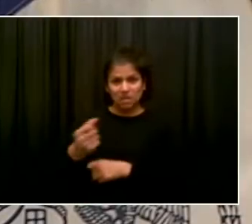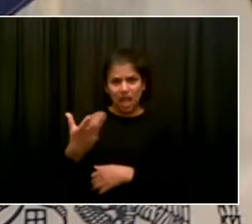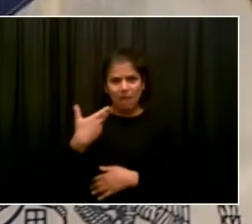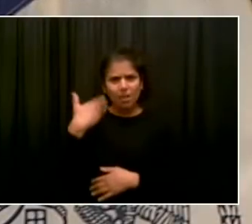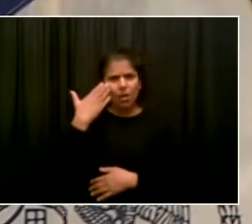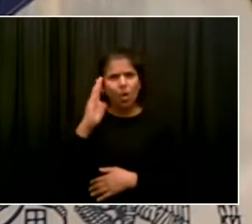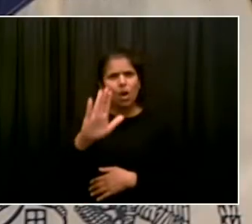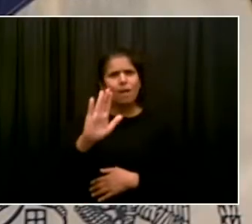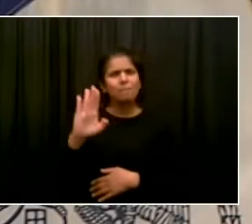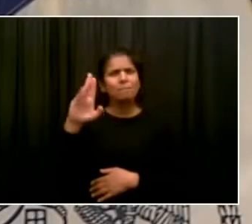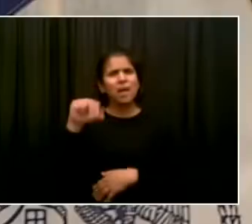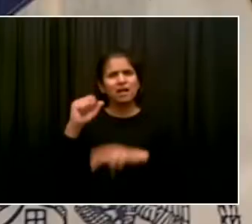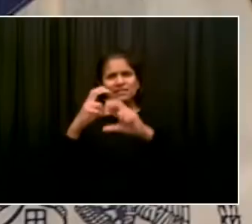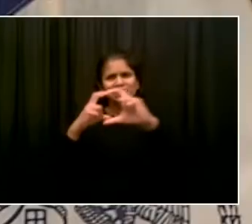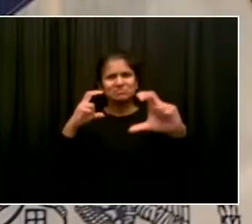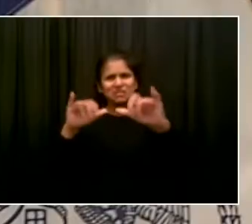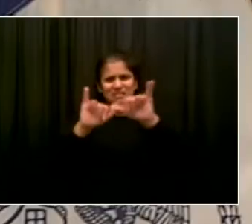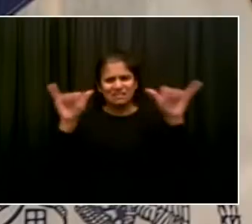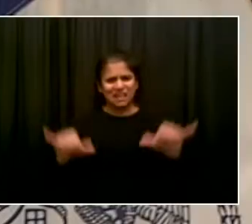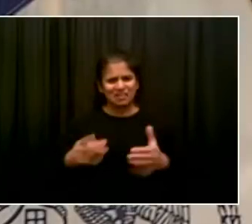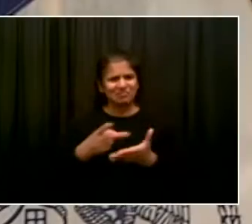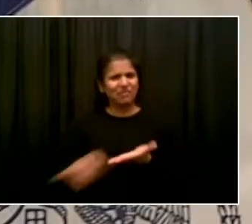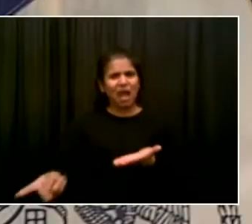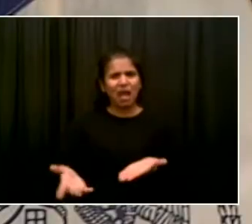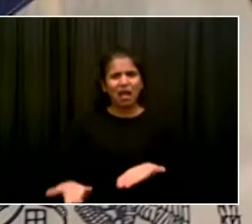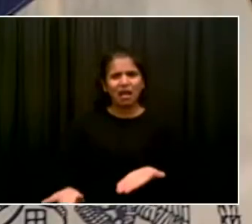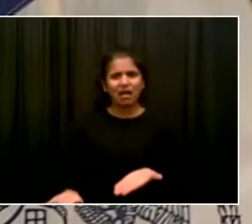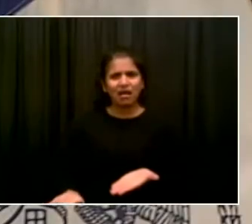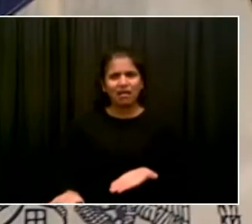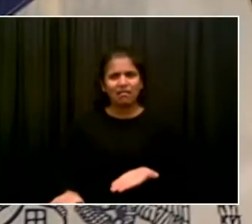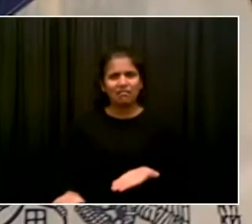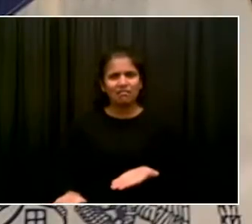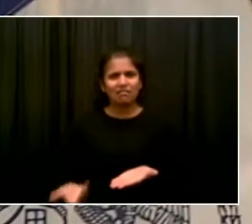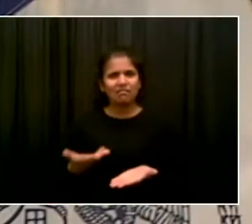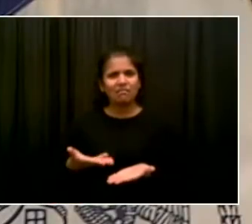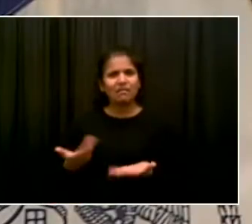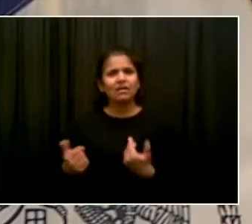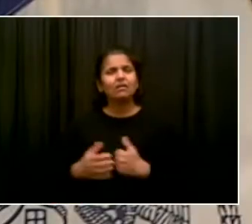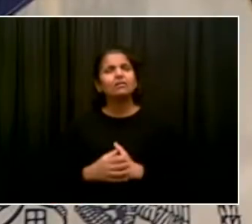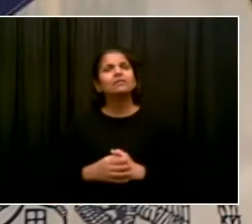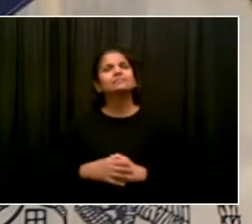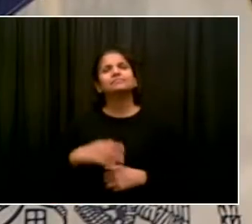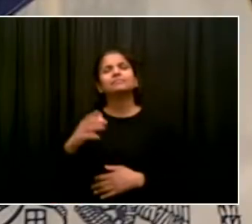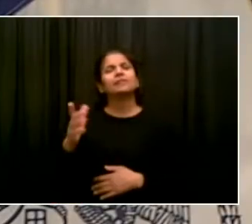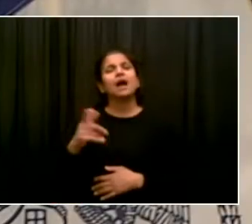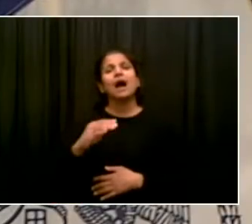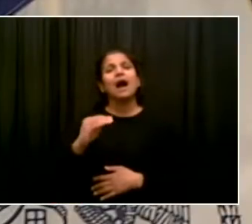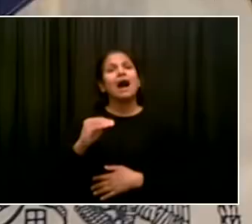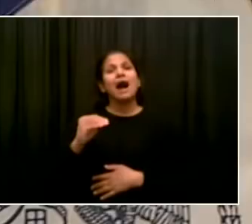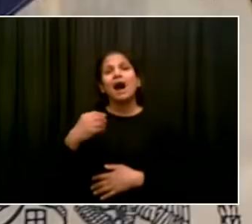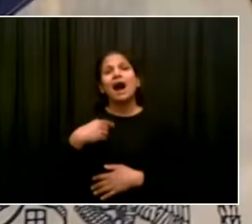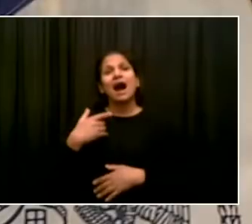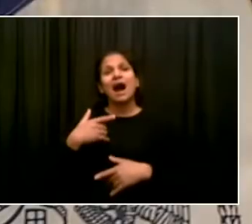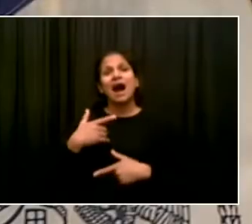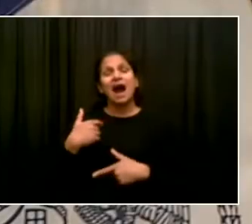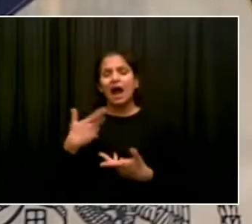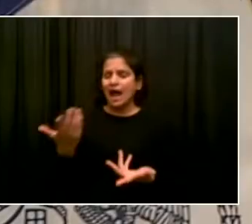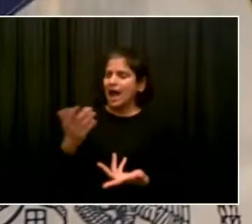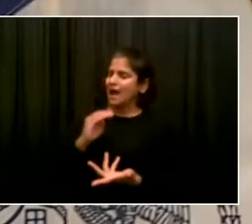ABOUT FOR YEARS. SO PERHAPS EIGHT YEARS AND YOU COULD GIVE US A BROAD OVERVIEW OF WHY YOU HAVE FAILED TO IMPROVE BUS SPEEDS OVERALL DESPITE A FEW HIGH PROFILE